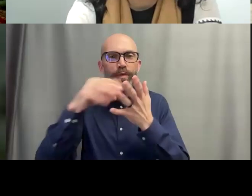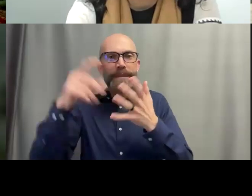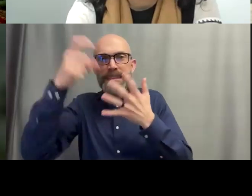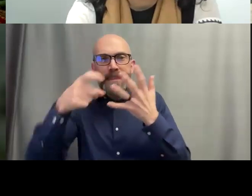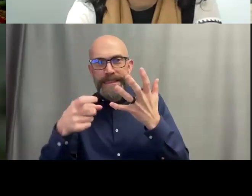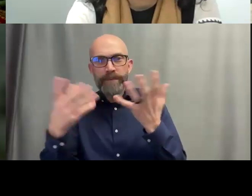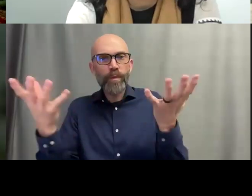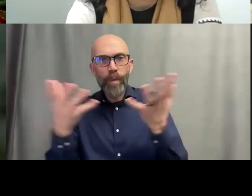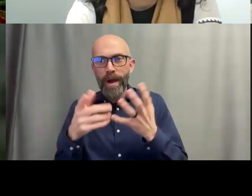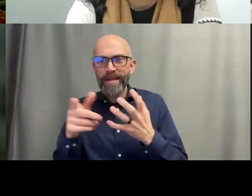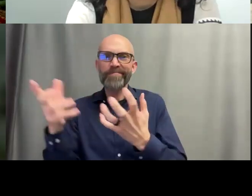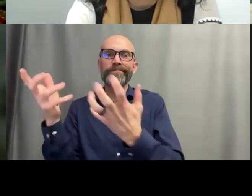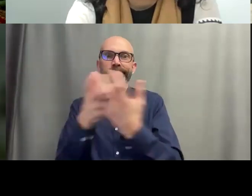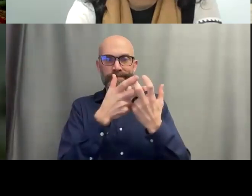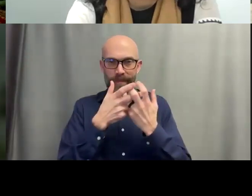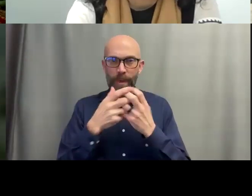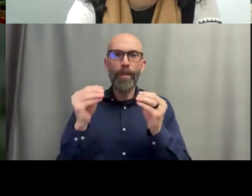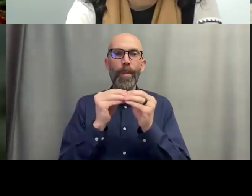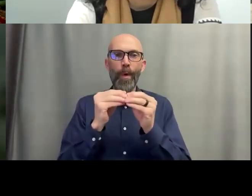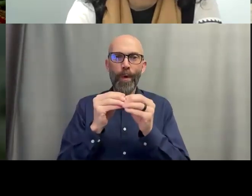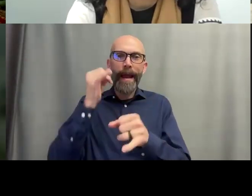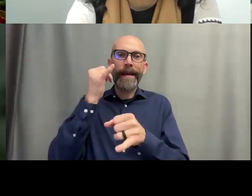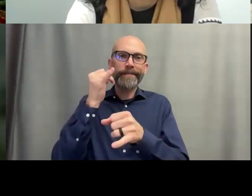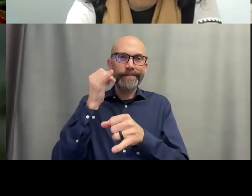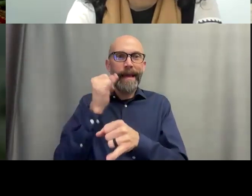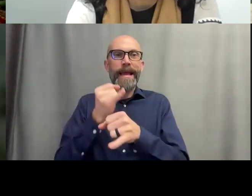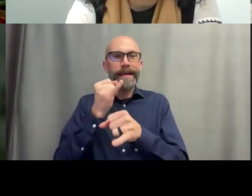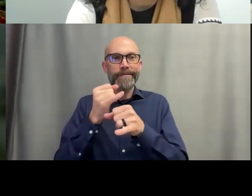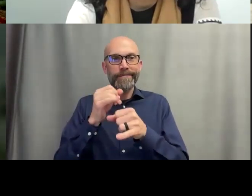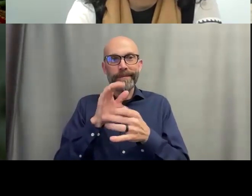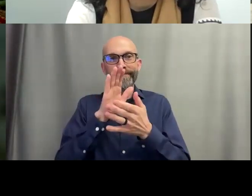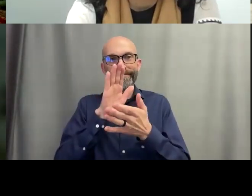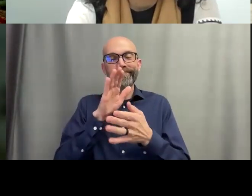And, you just have a lot more academic freedom, doing it that way.